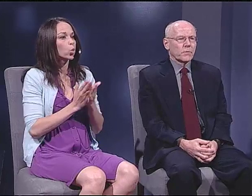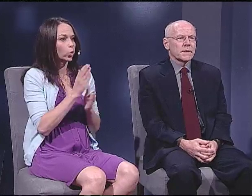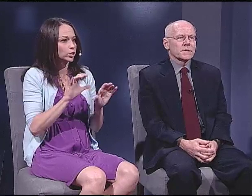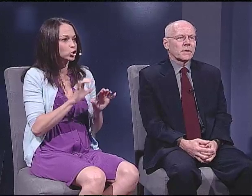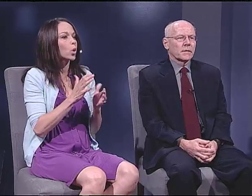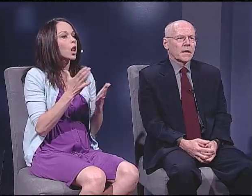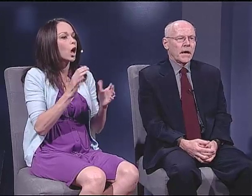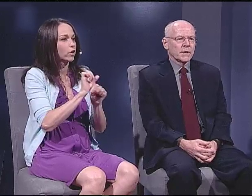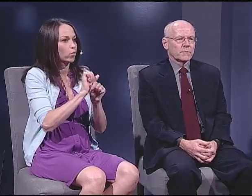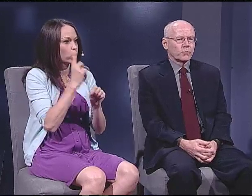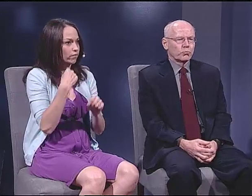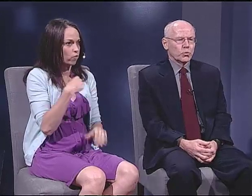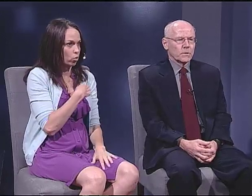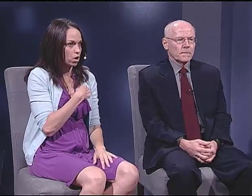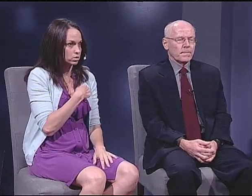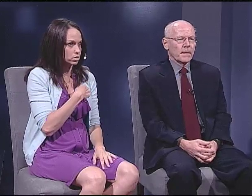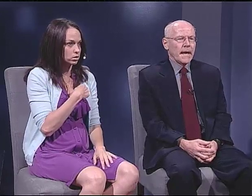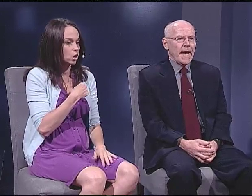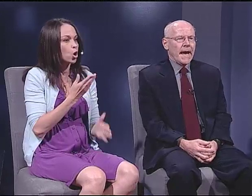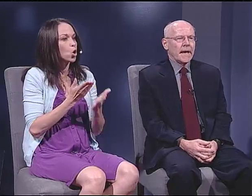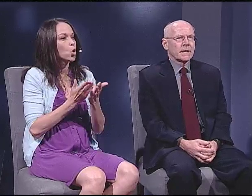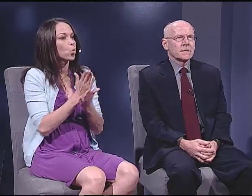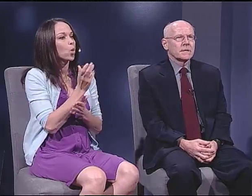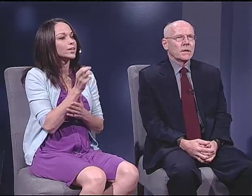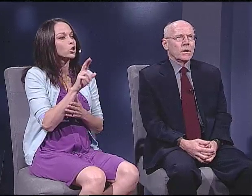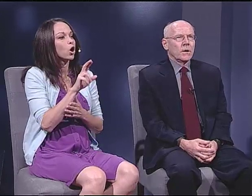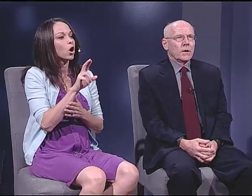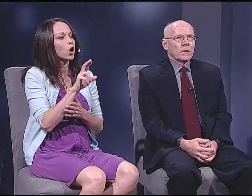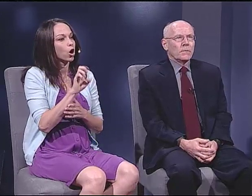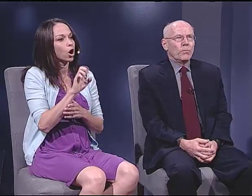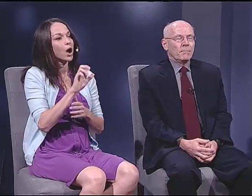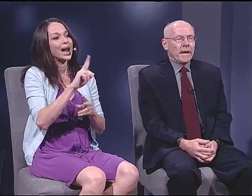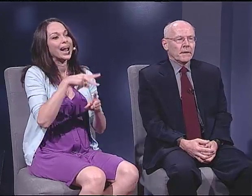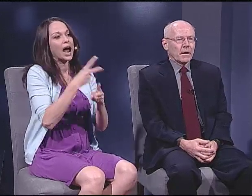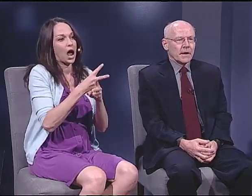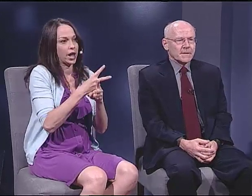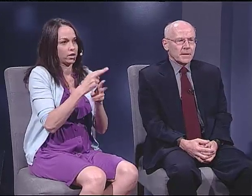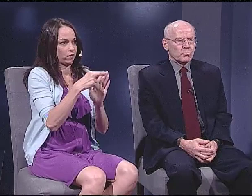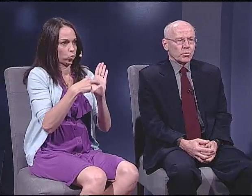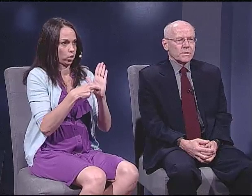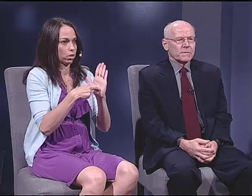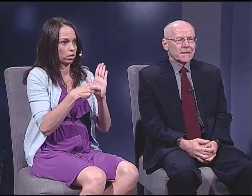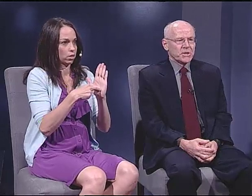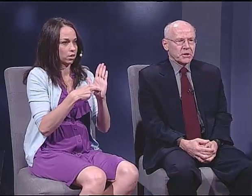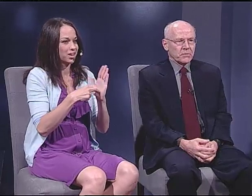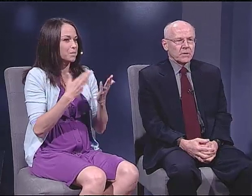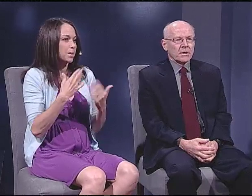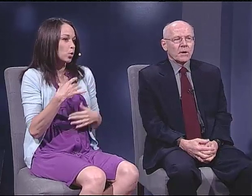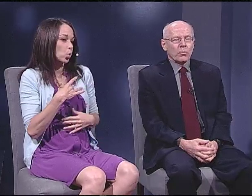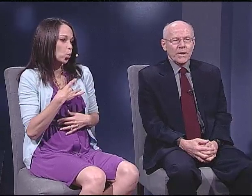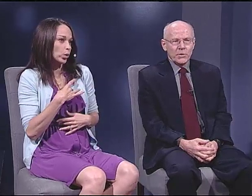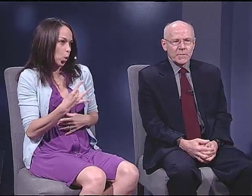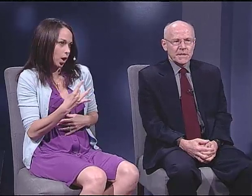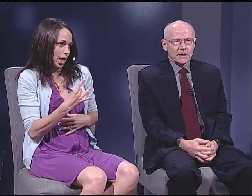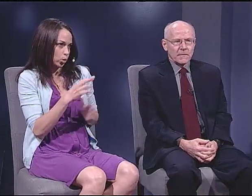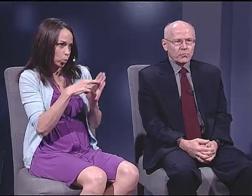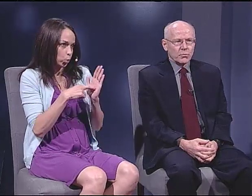Rights are a kind of rule and we might not like some rules, but in general we humans love rules.